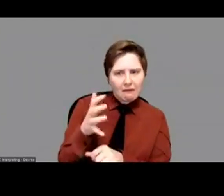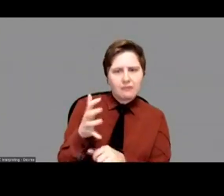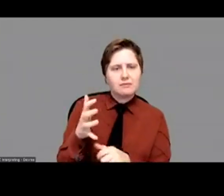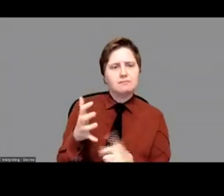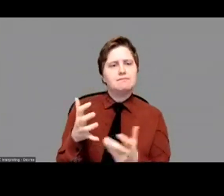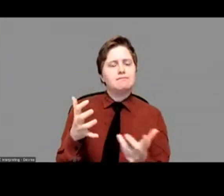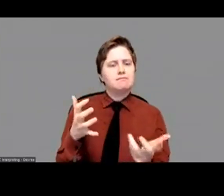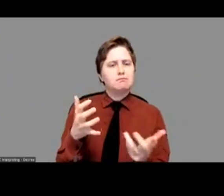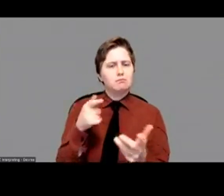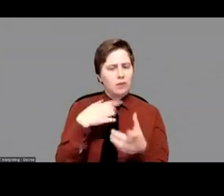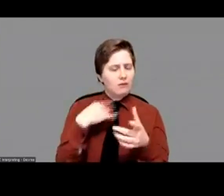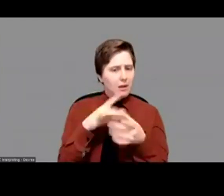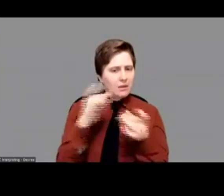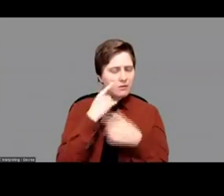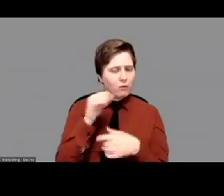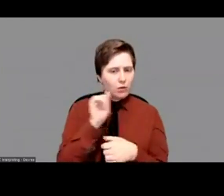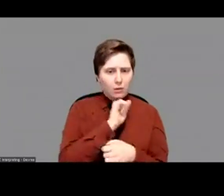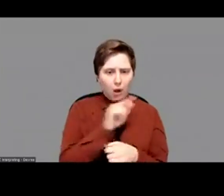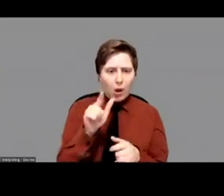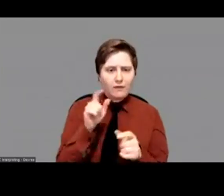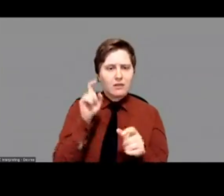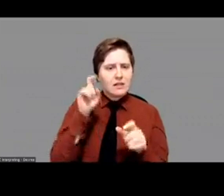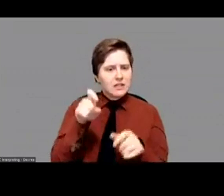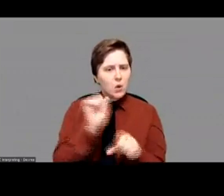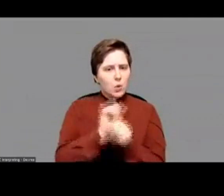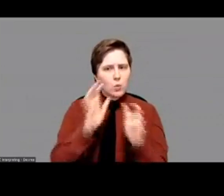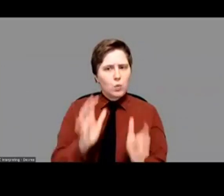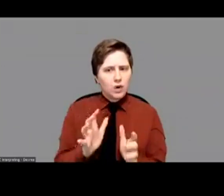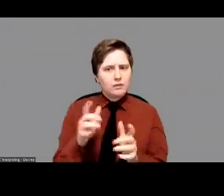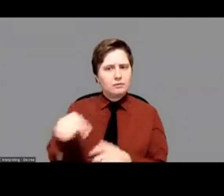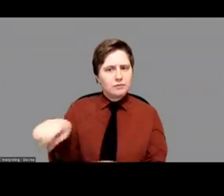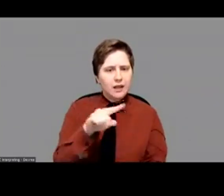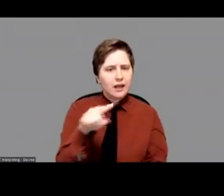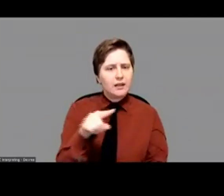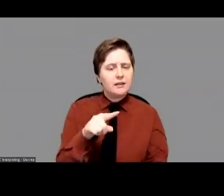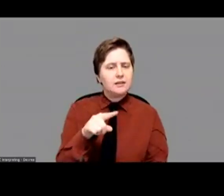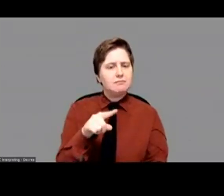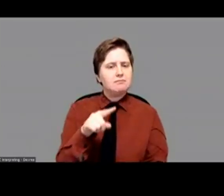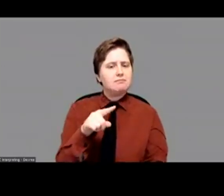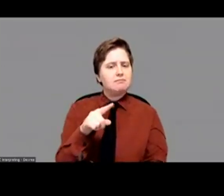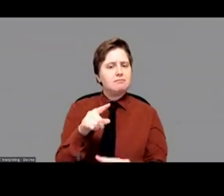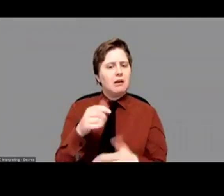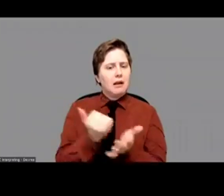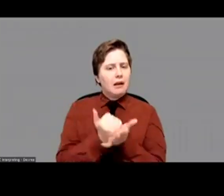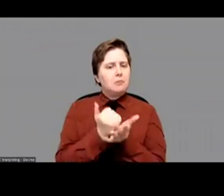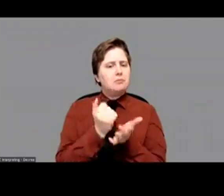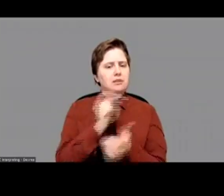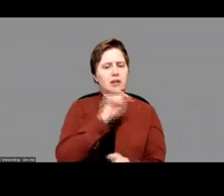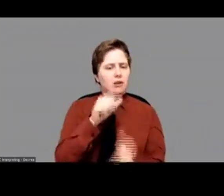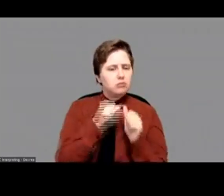You have a message for all of the essential workers who have kind of kept a little running.